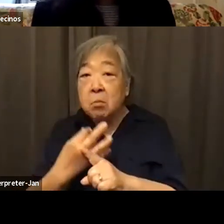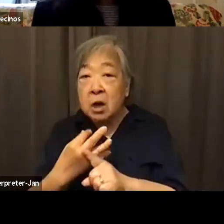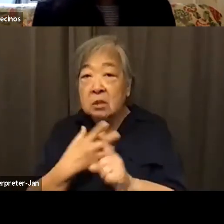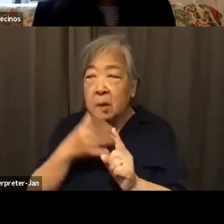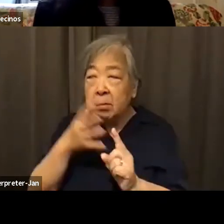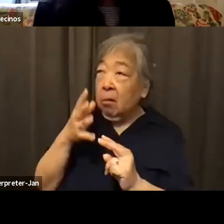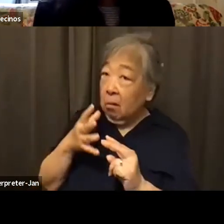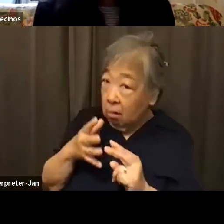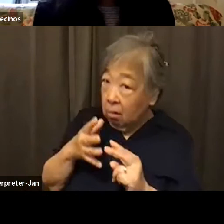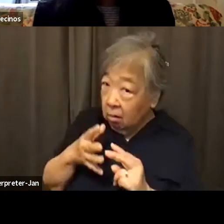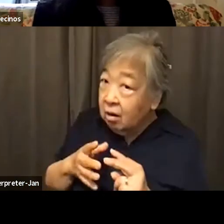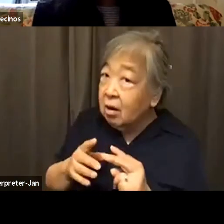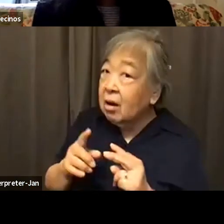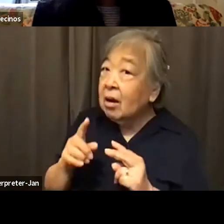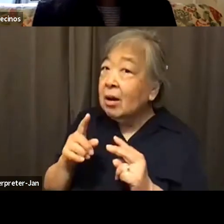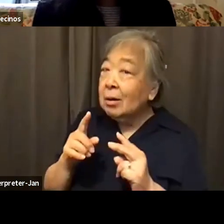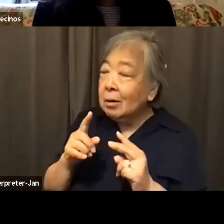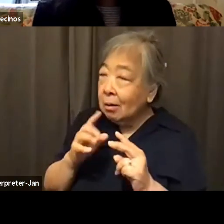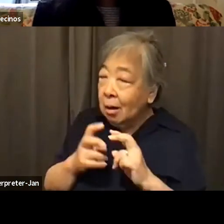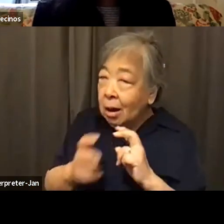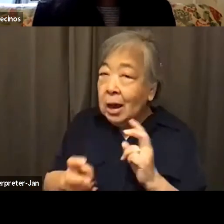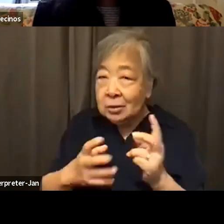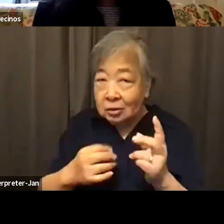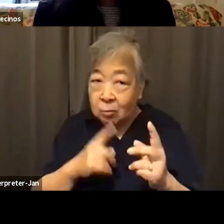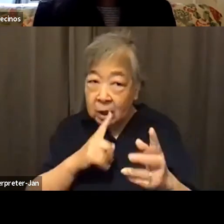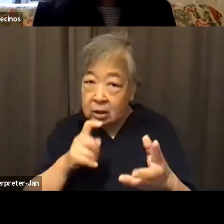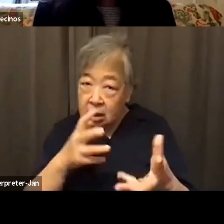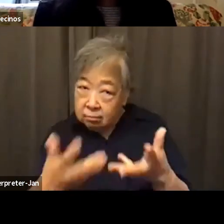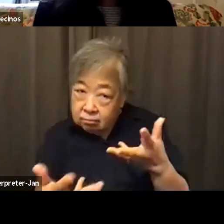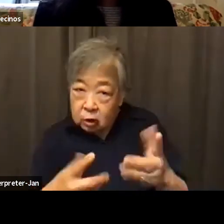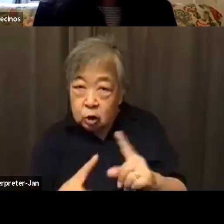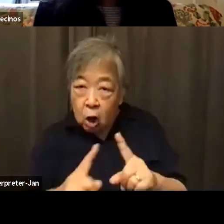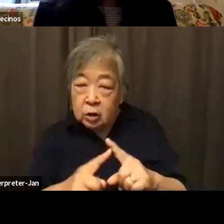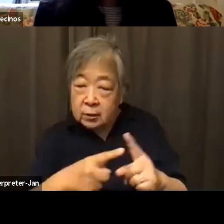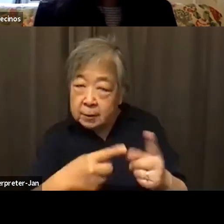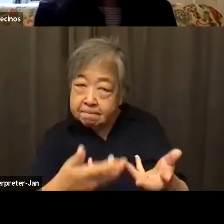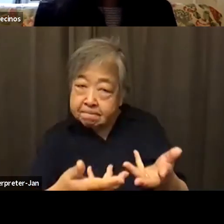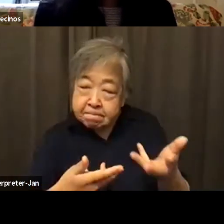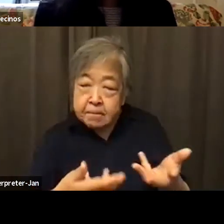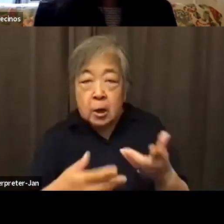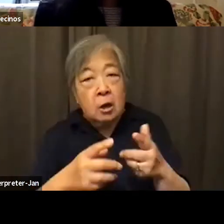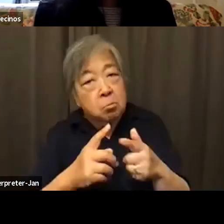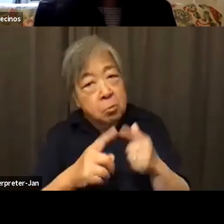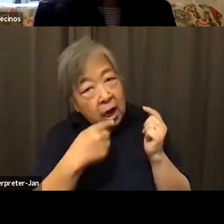and it took a lot to talk to them and what I kind of emphasized to them was the importance